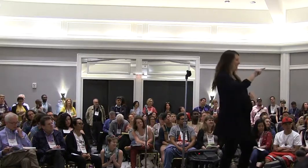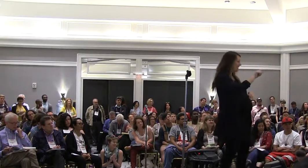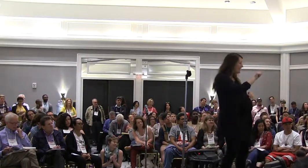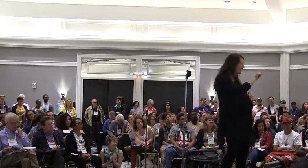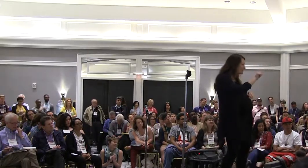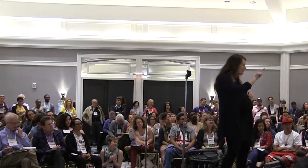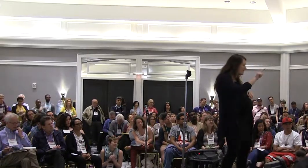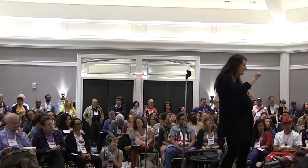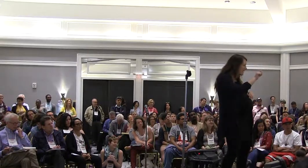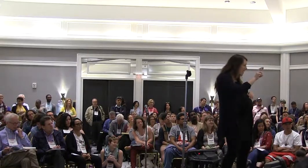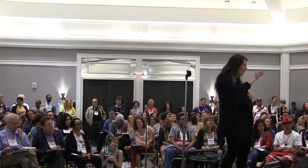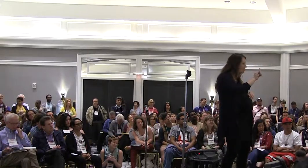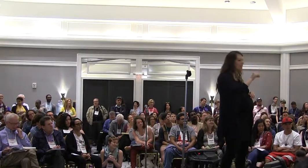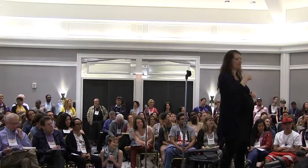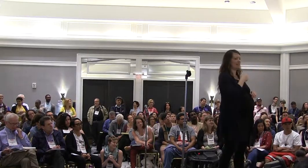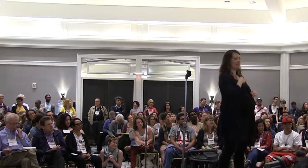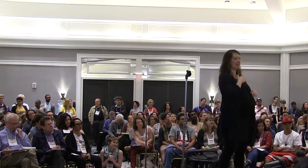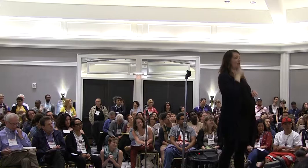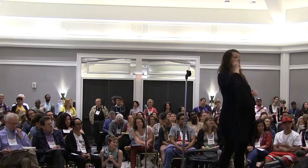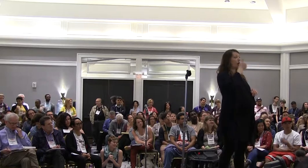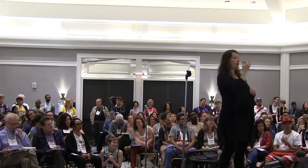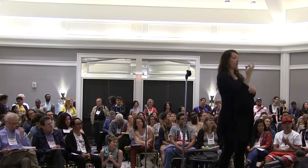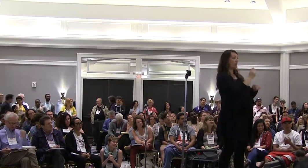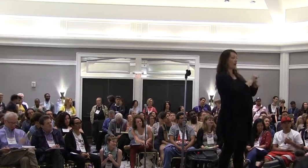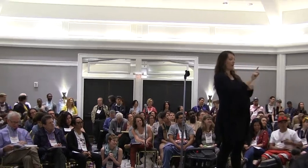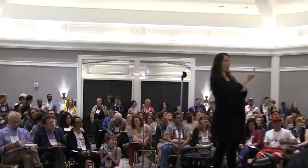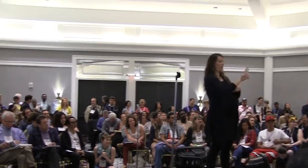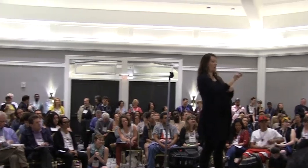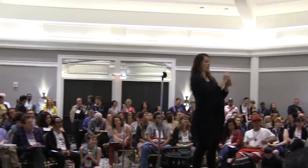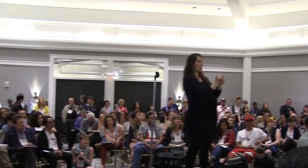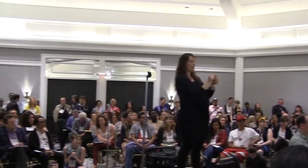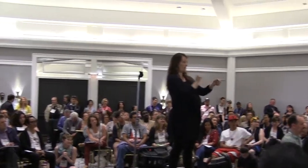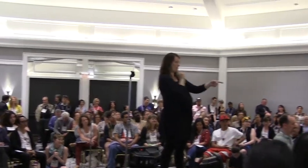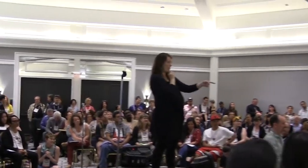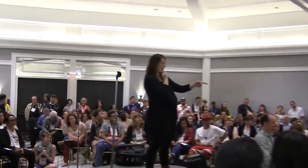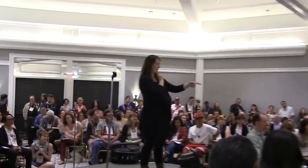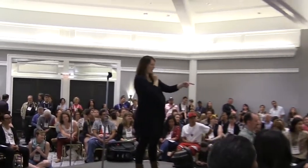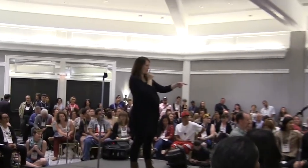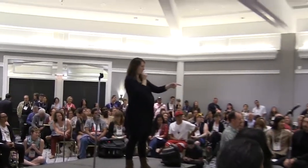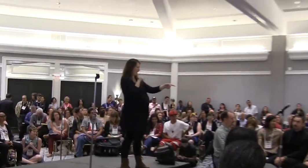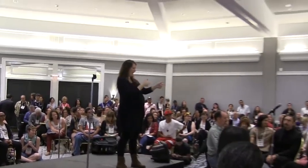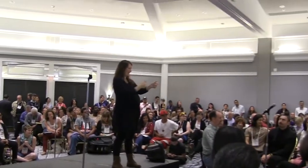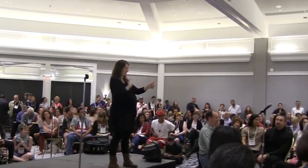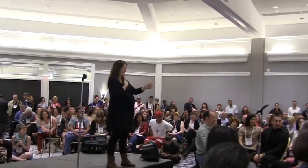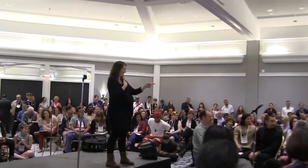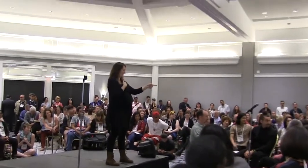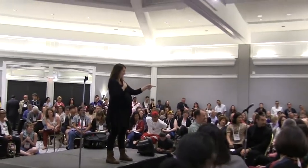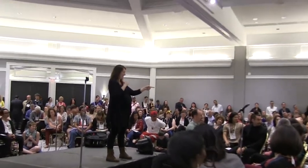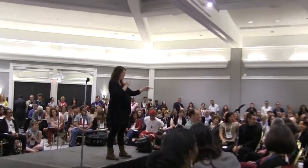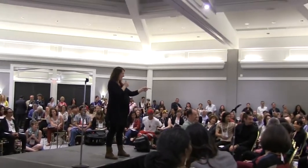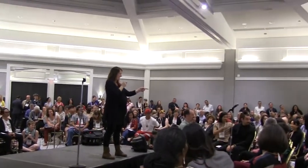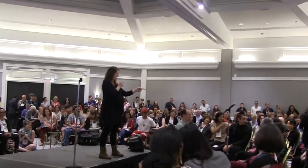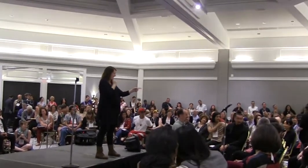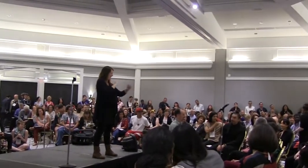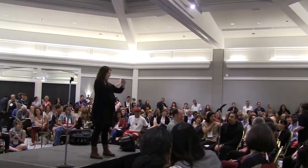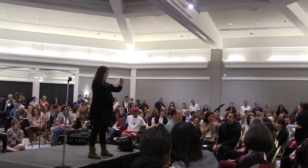Tomorrow, Friday, at 1:30 with Monique who's behind me and Regan, who is even more behind me, right here.